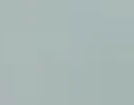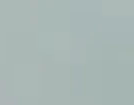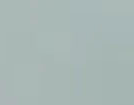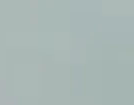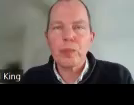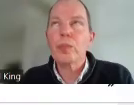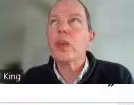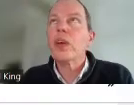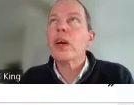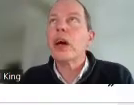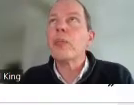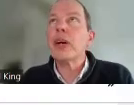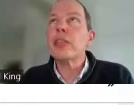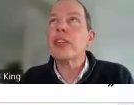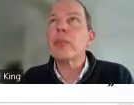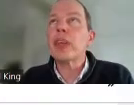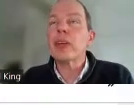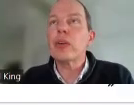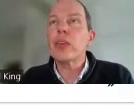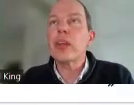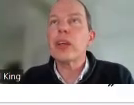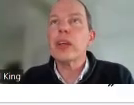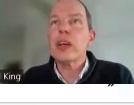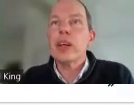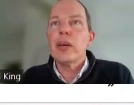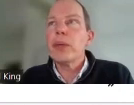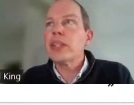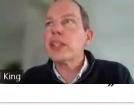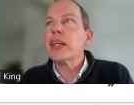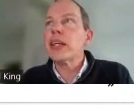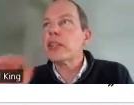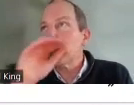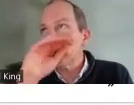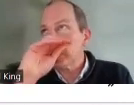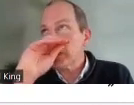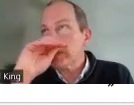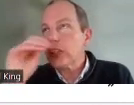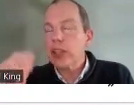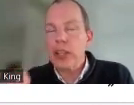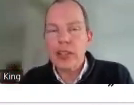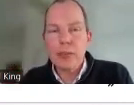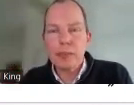I'm part of something called the BT list - the Bible translation list